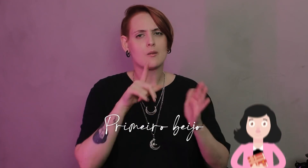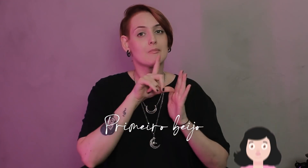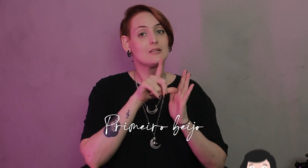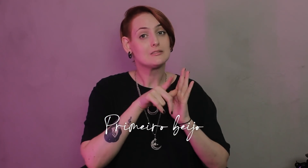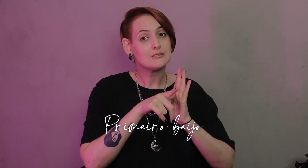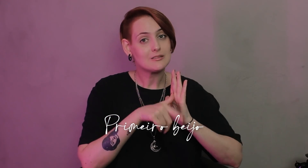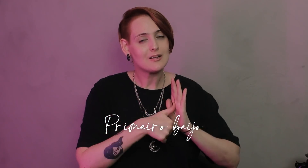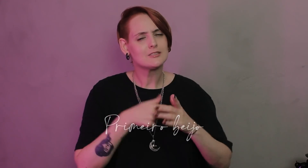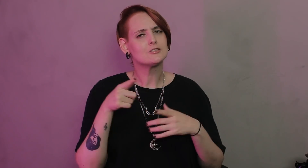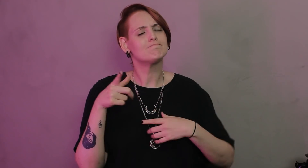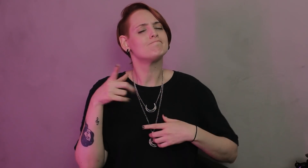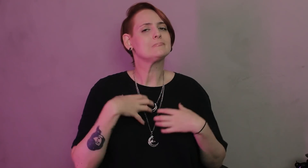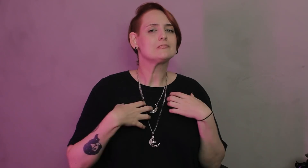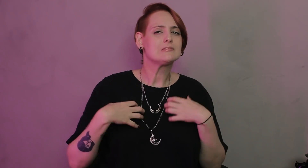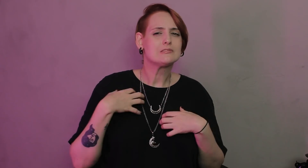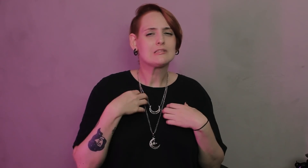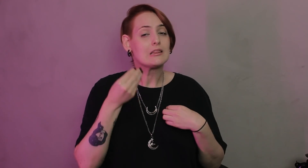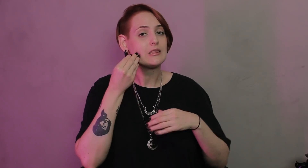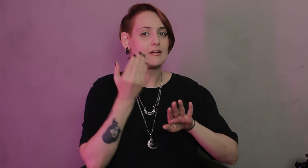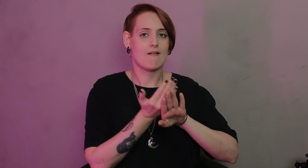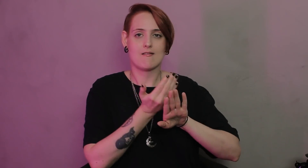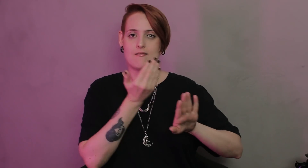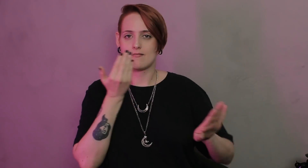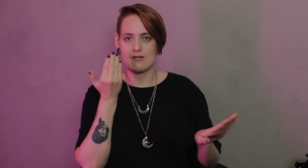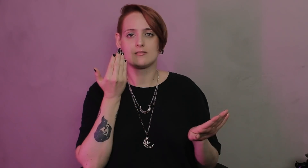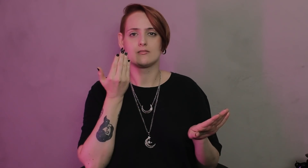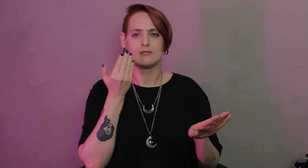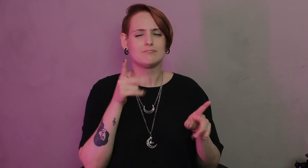She later tries to get away from him,